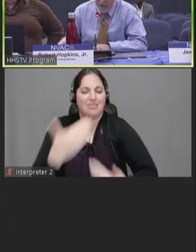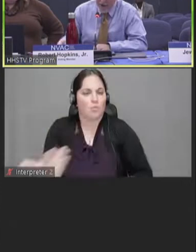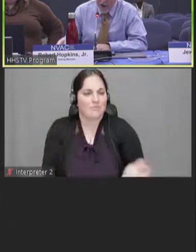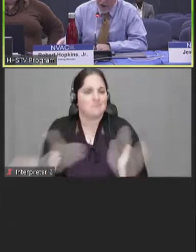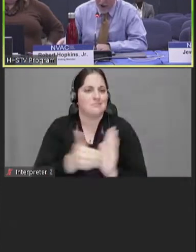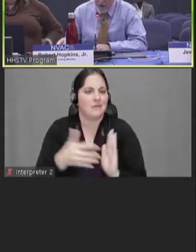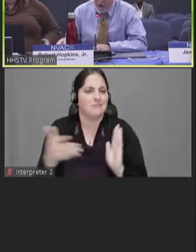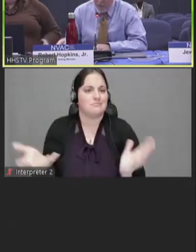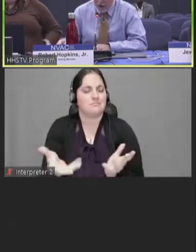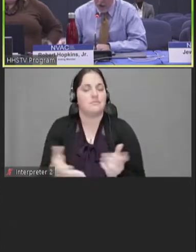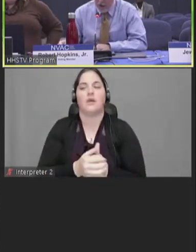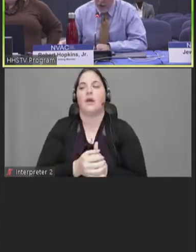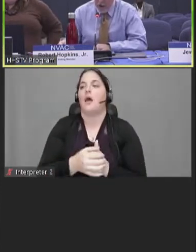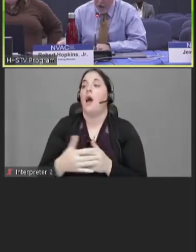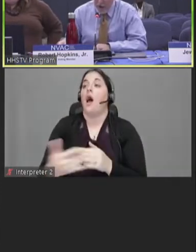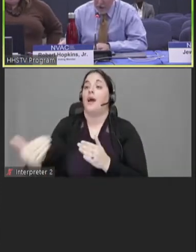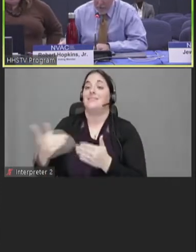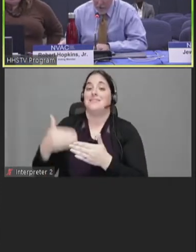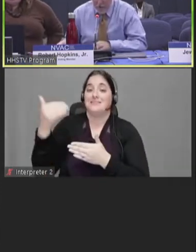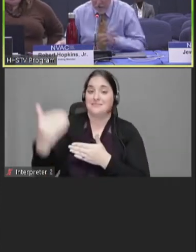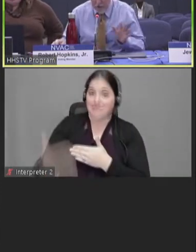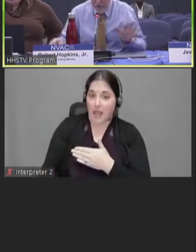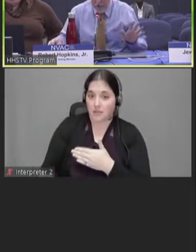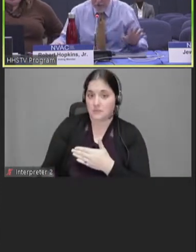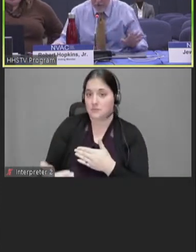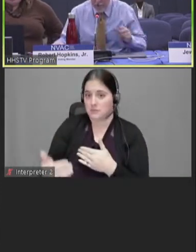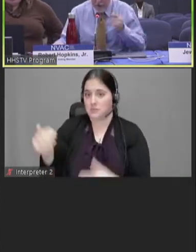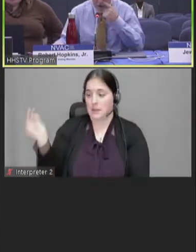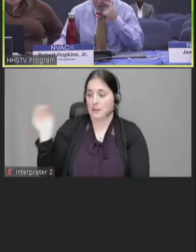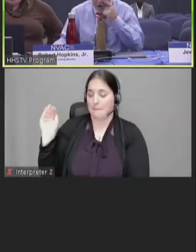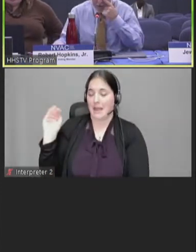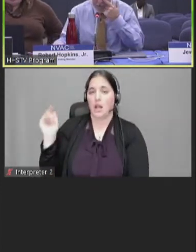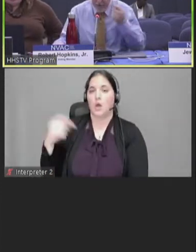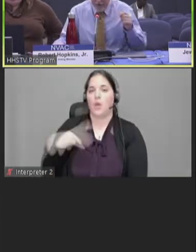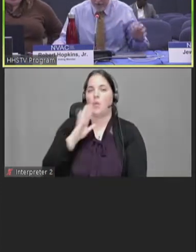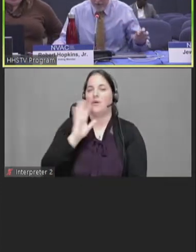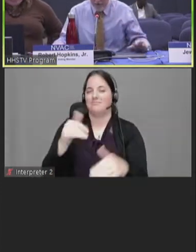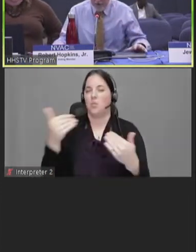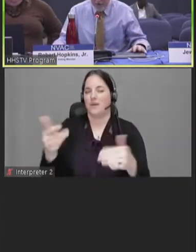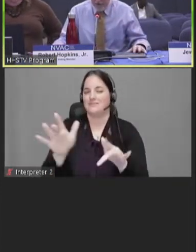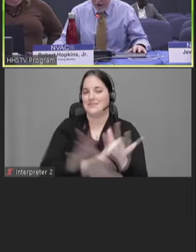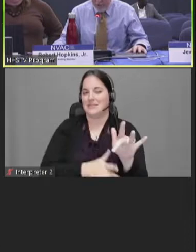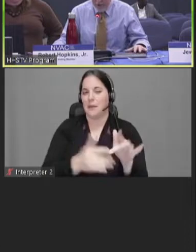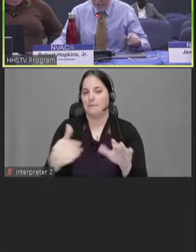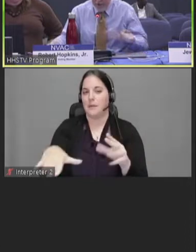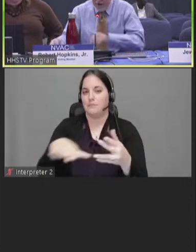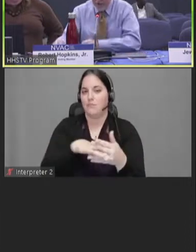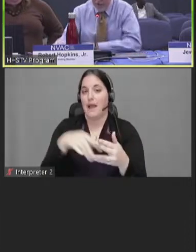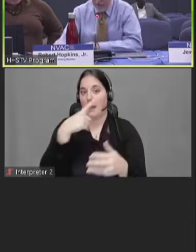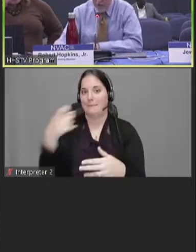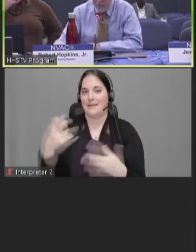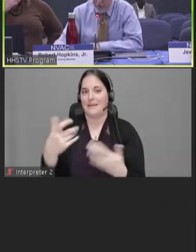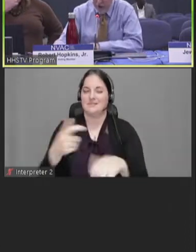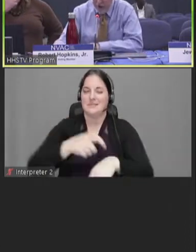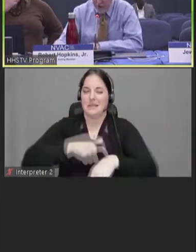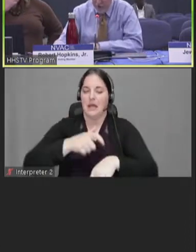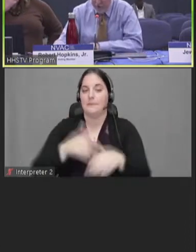Robert Hopkins: Our next panel -- we're going to end up skipping our break because of timing. Our next panel is on adjuvants,